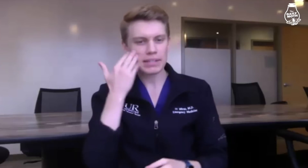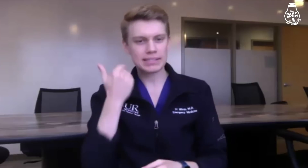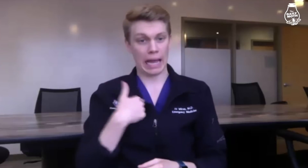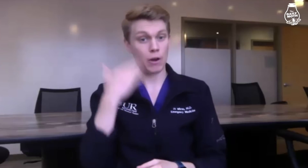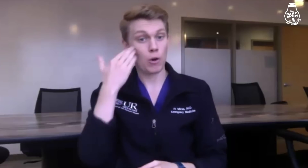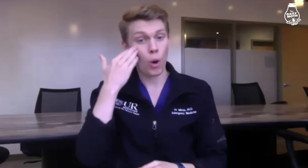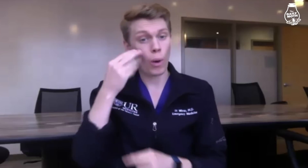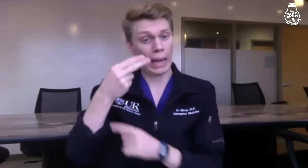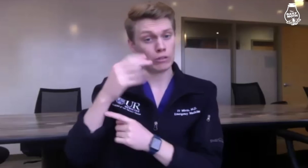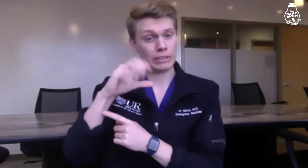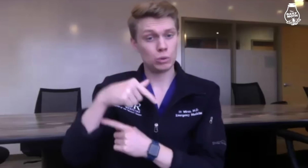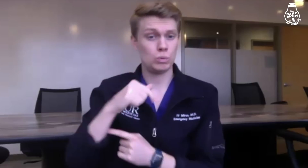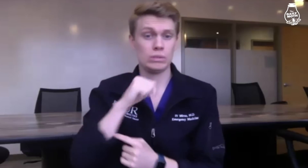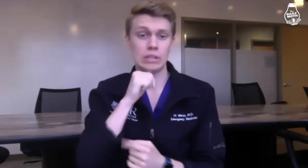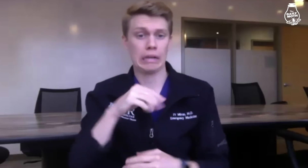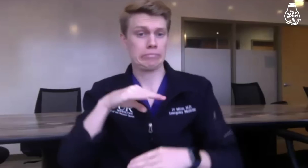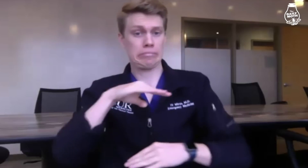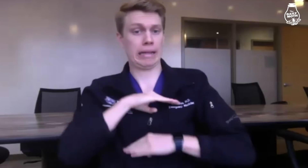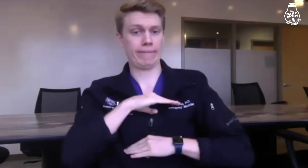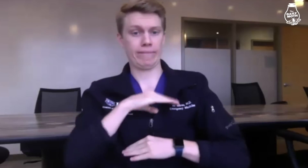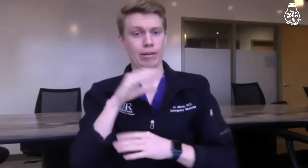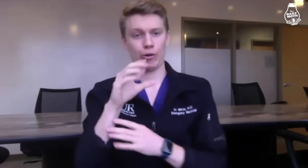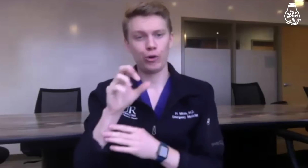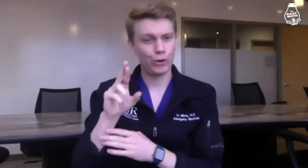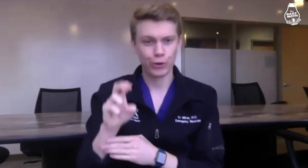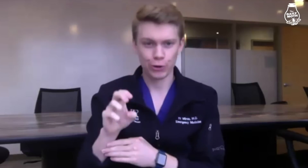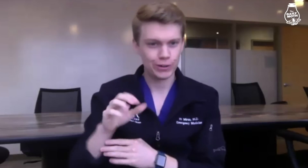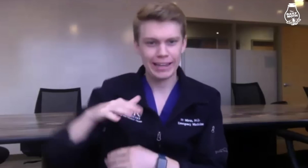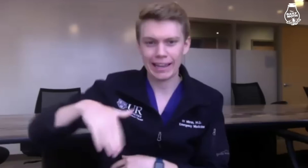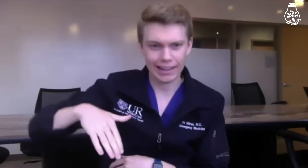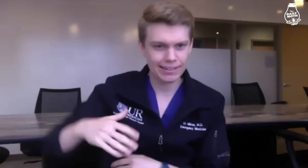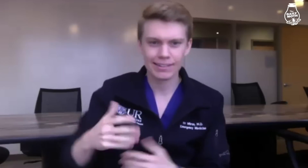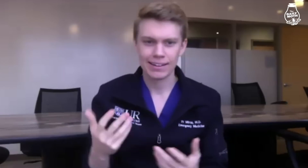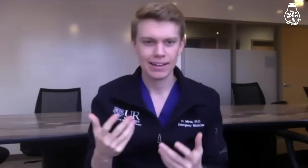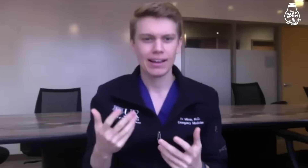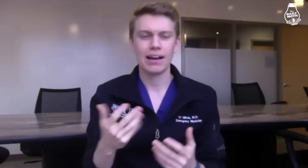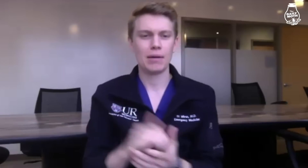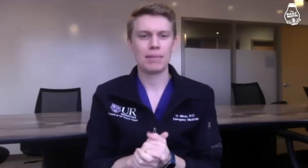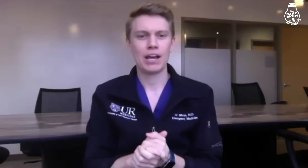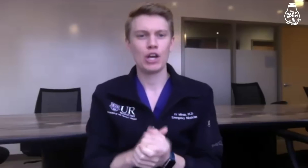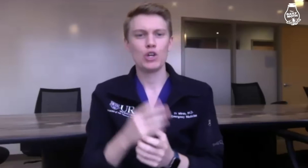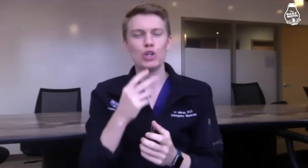Because I know that HCQ is not enough for a cure yet.